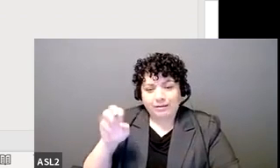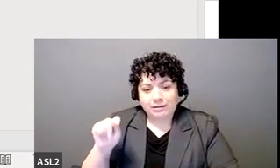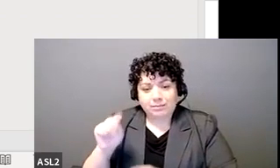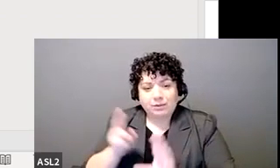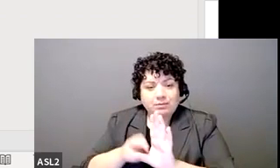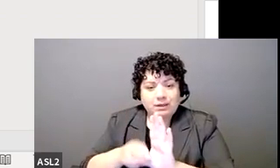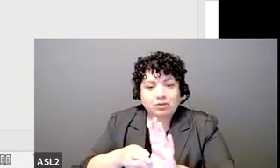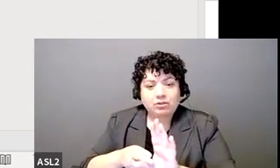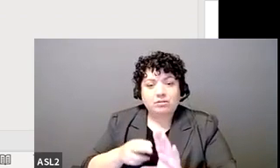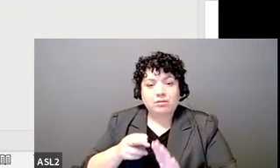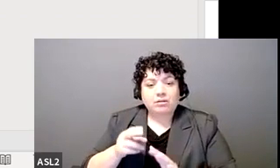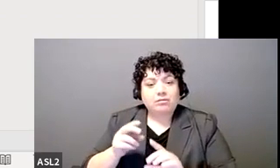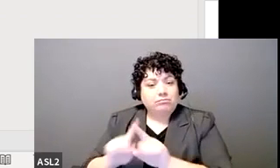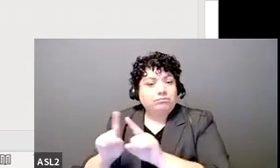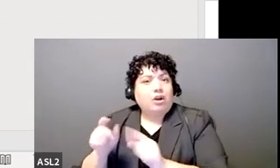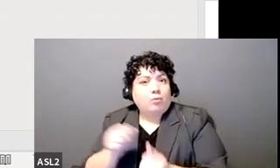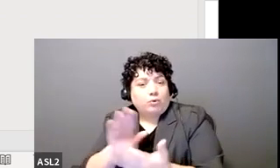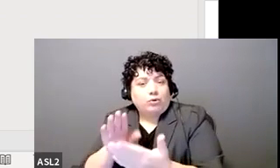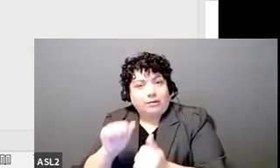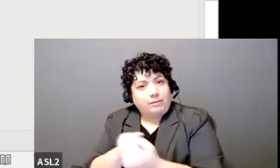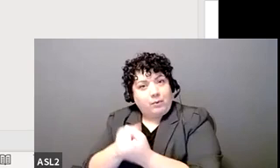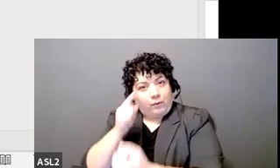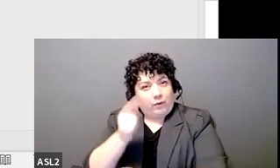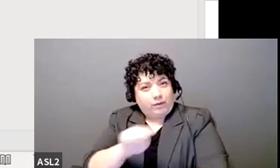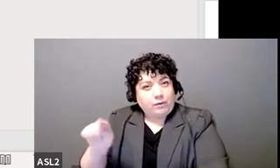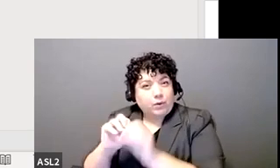all different approaches that can be used to support organizations to build their capacity